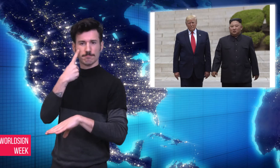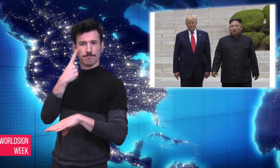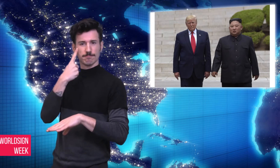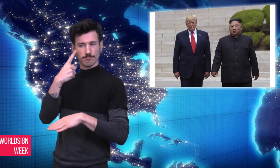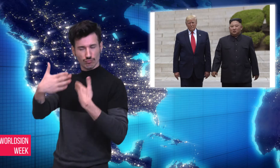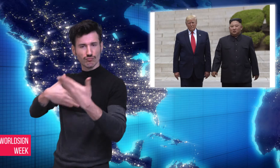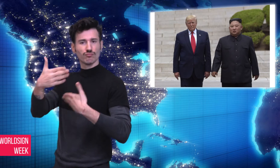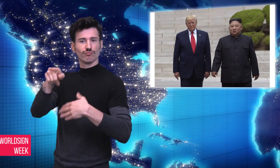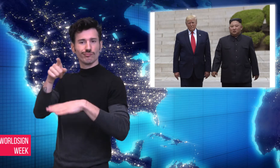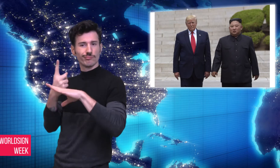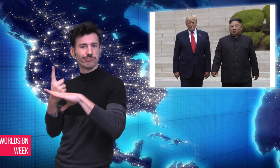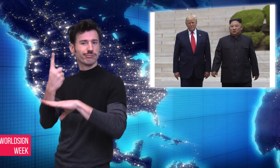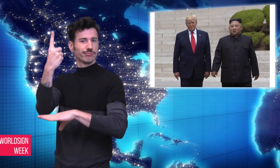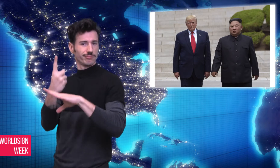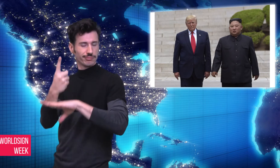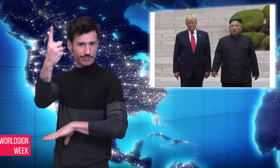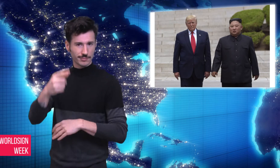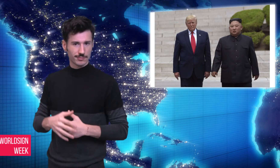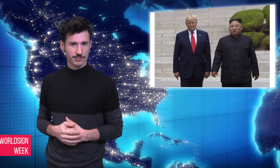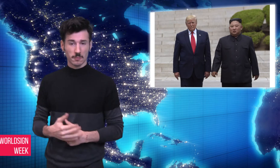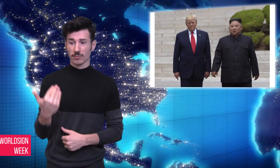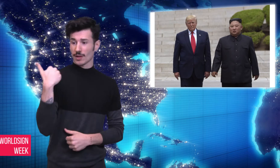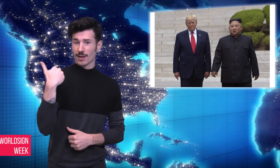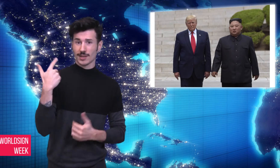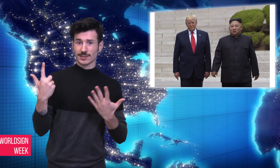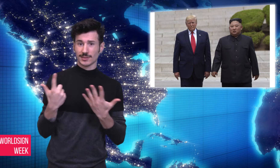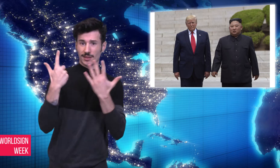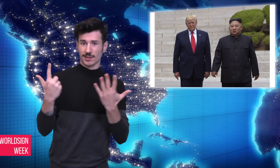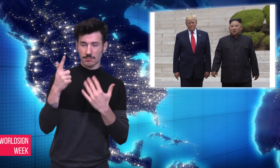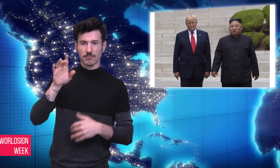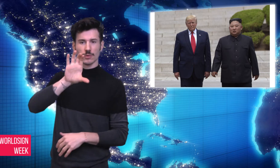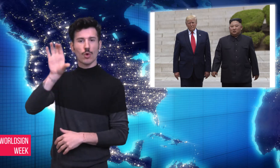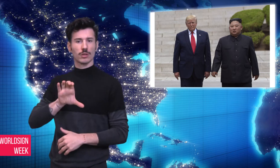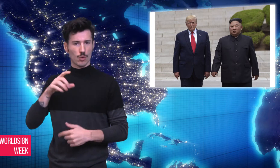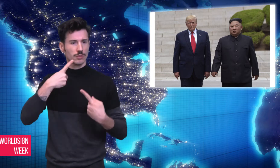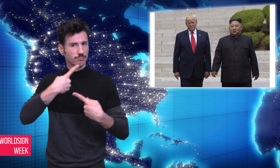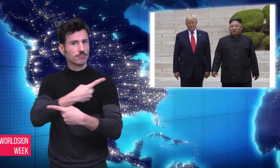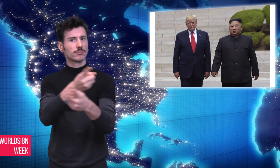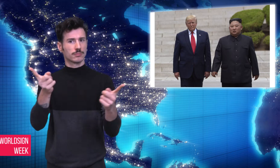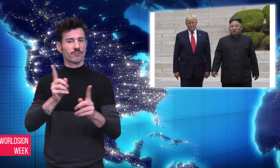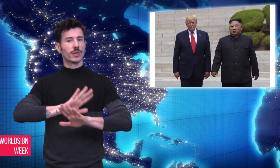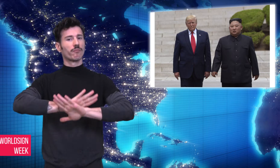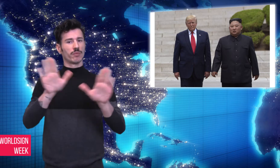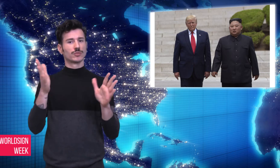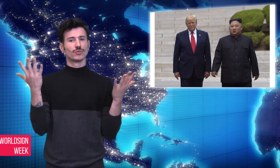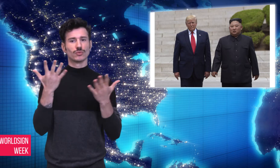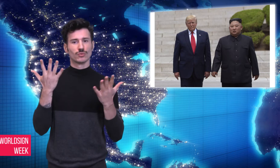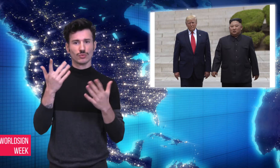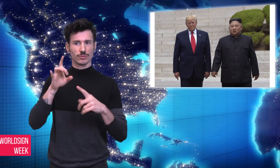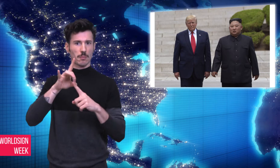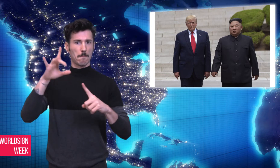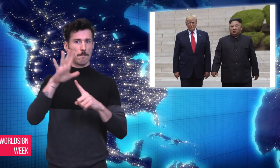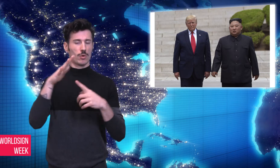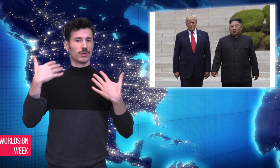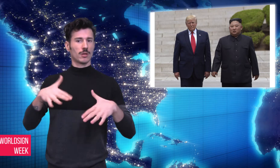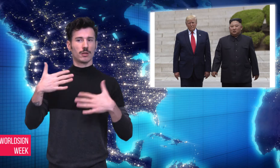Last Sunday, North Korea announced they did a ‘very important’ missile test.